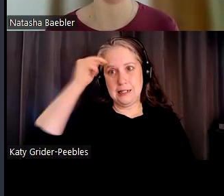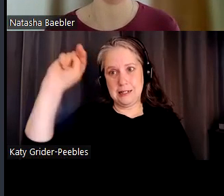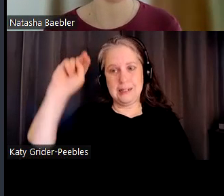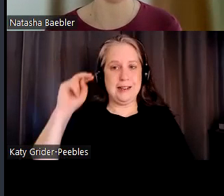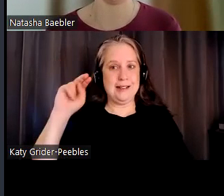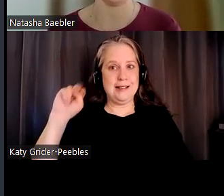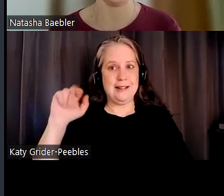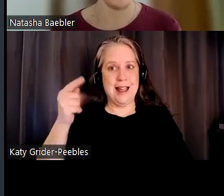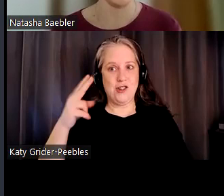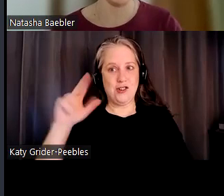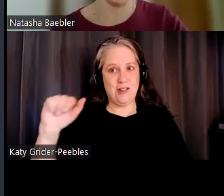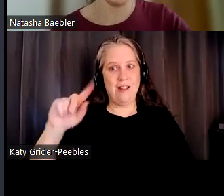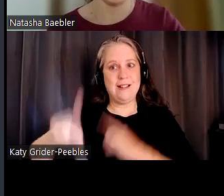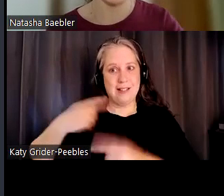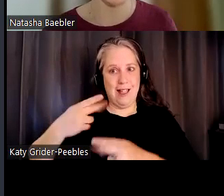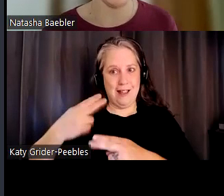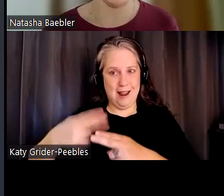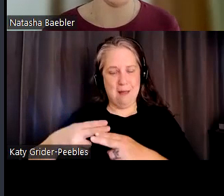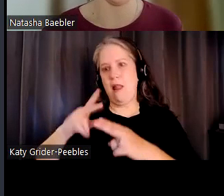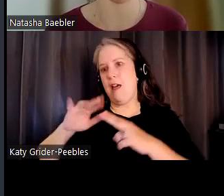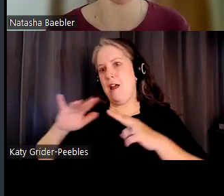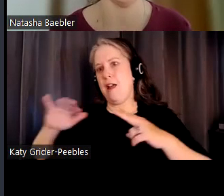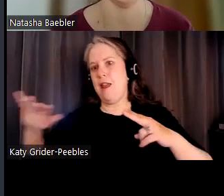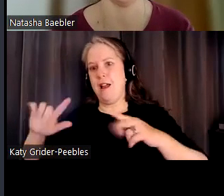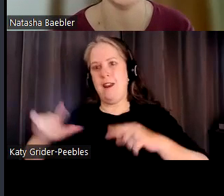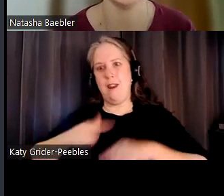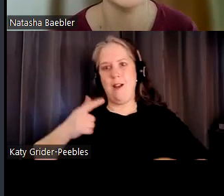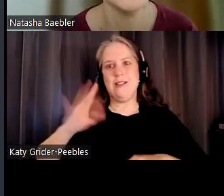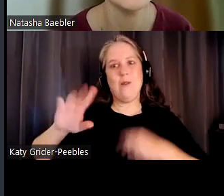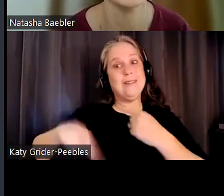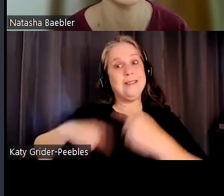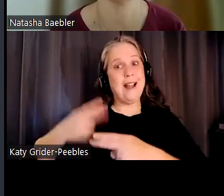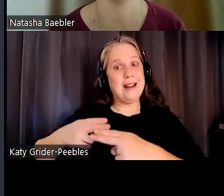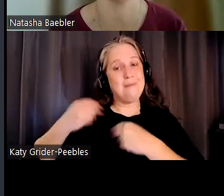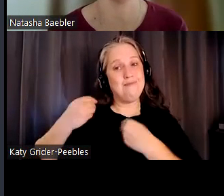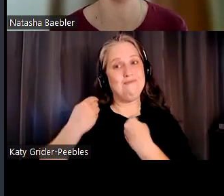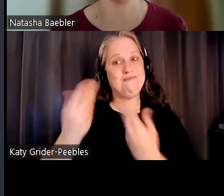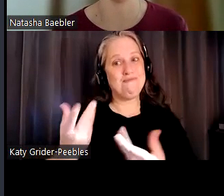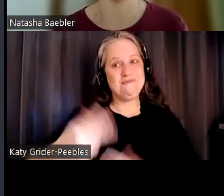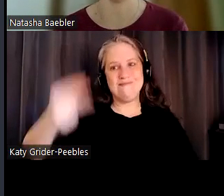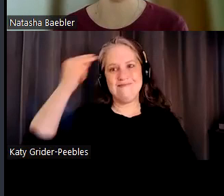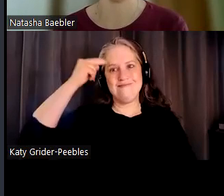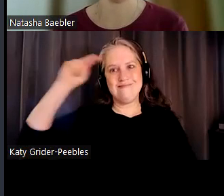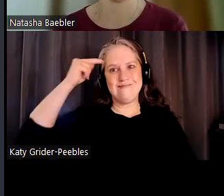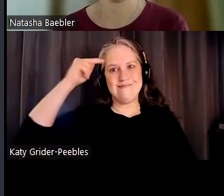I recognize my name is long, so I'm giving you my sign name as the courteous thing to do for folks who want to use it.